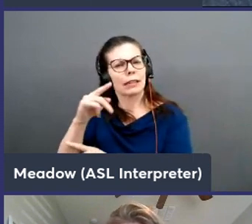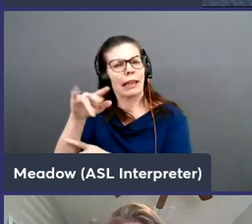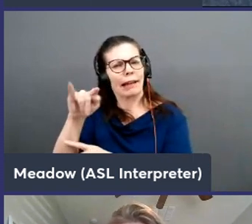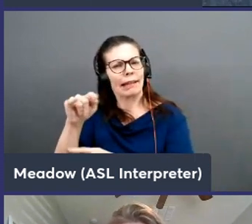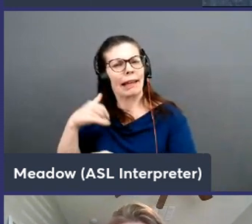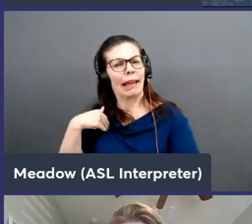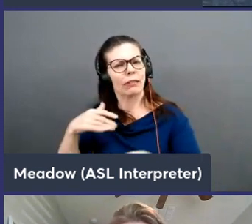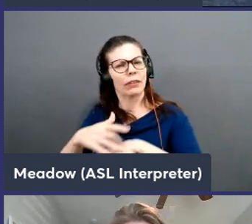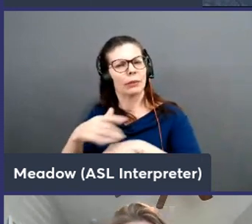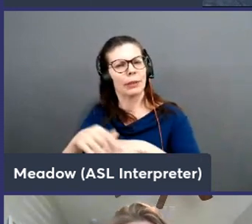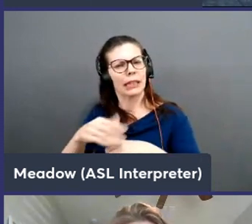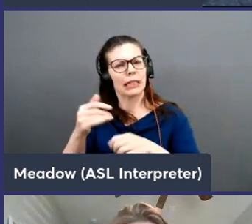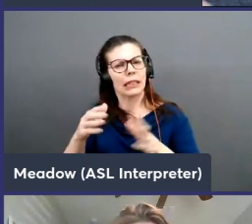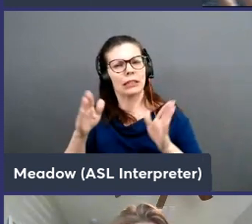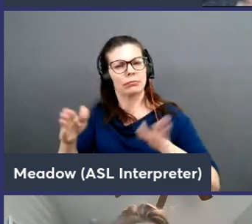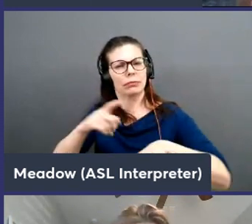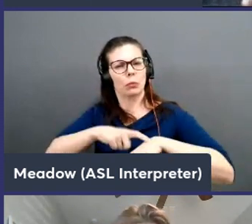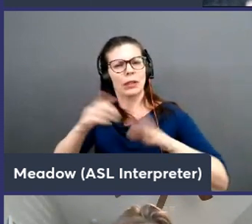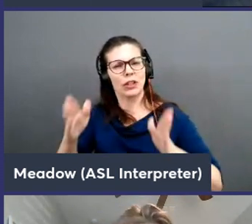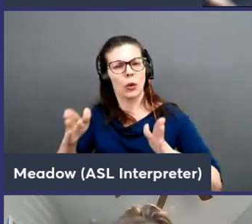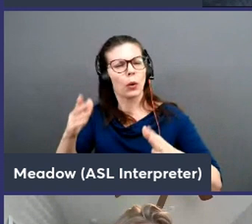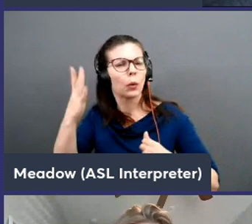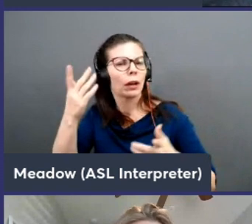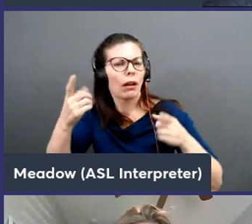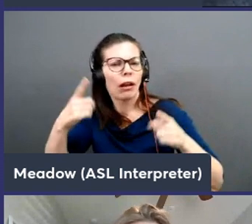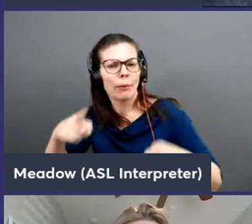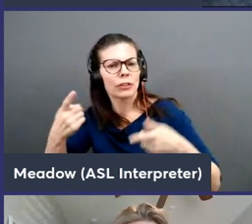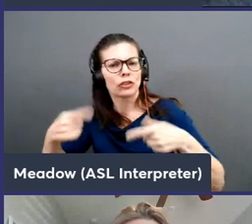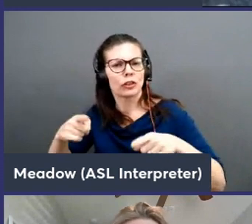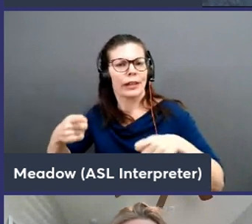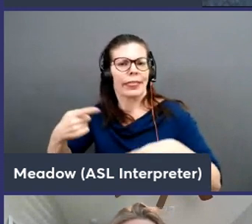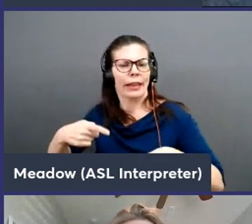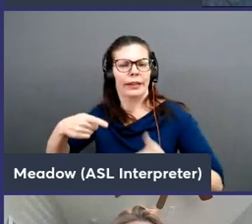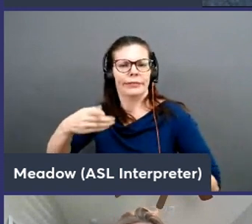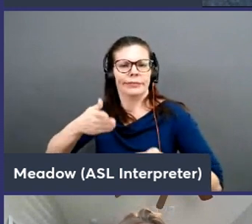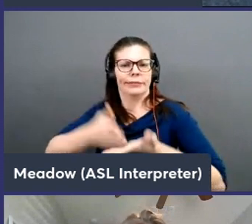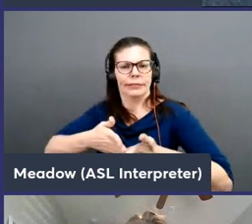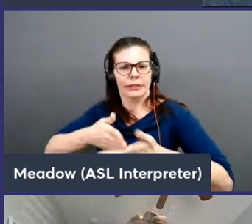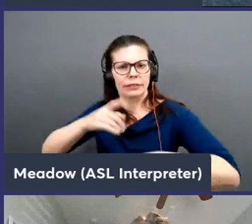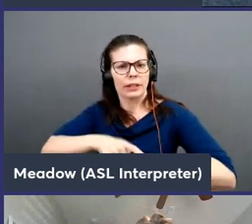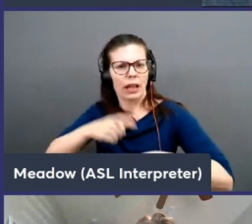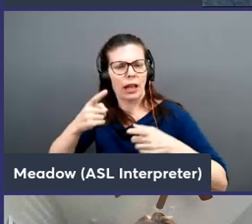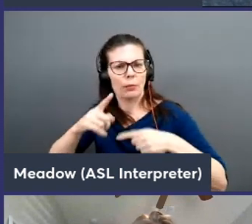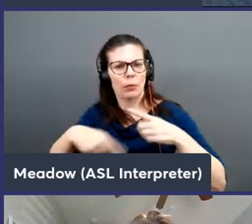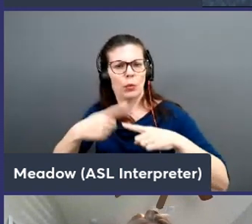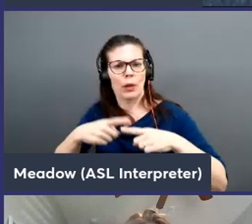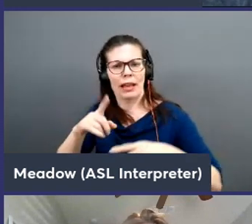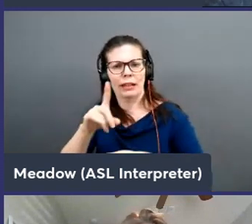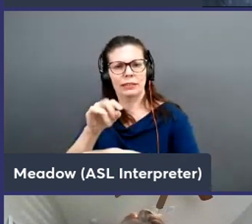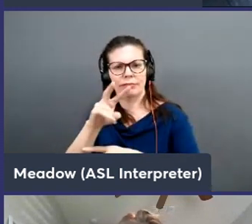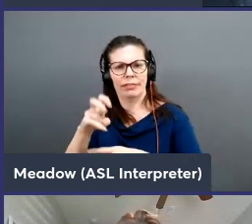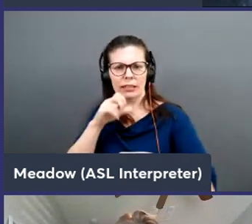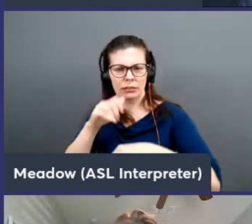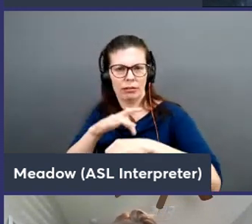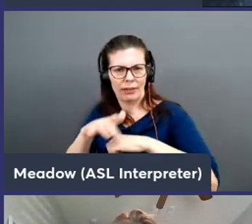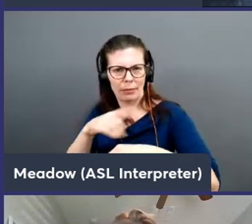What is happening during the downtime, when the device is not available for me to use?